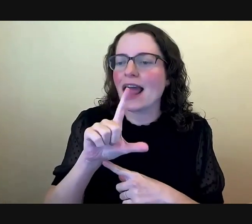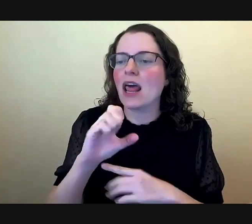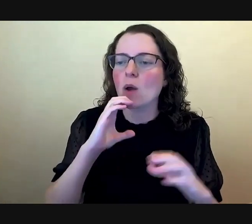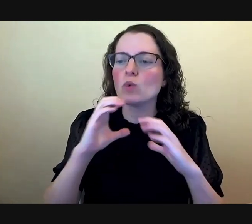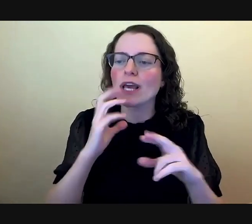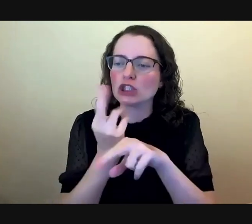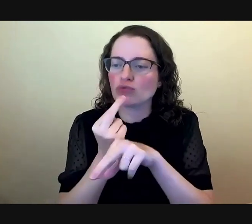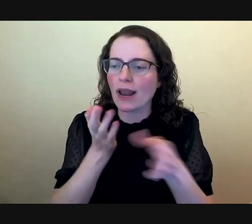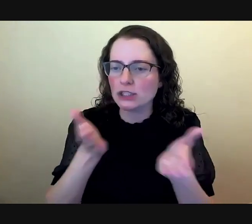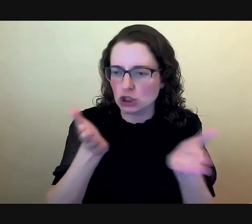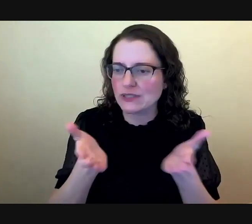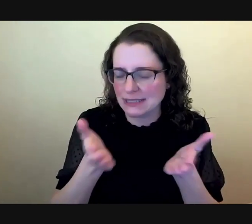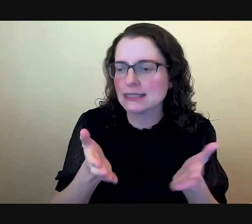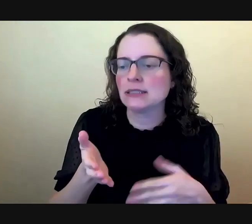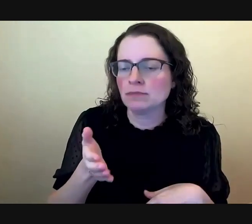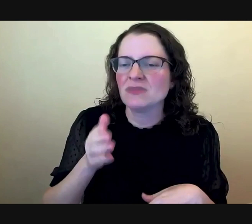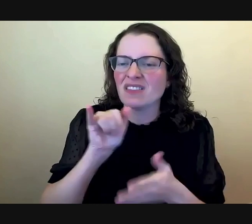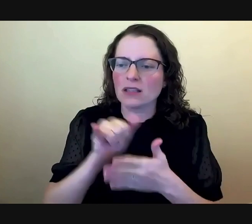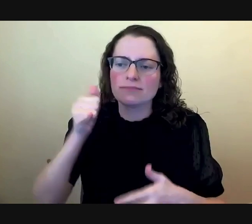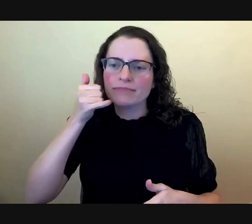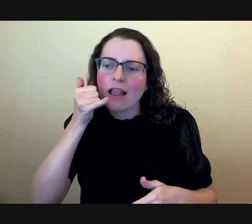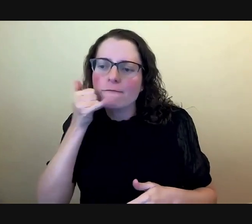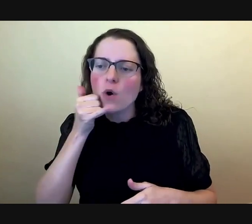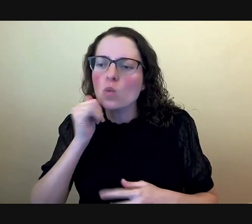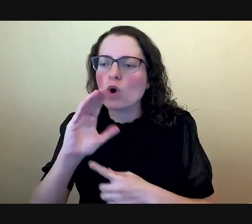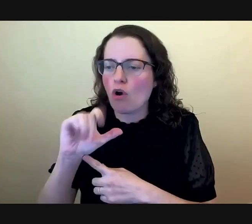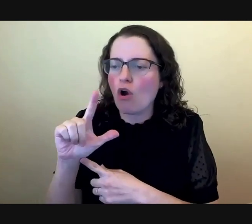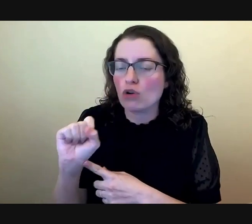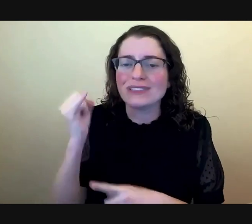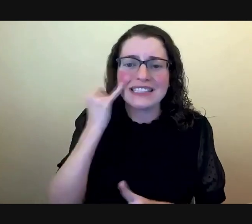So now with TRS, telecommunication relay services.